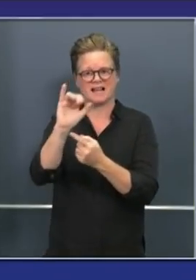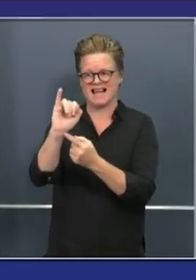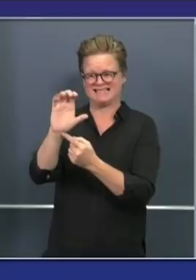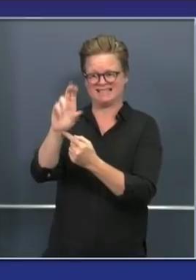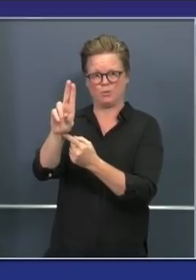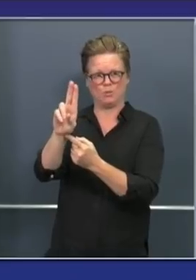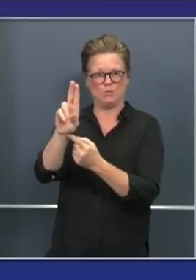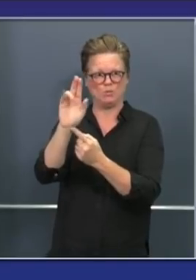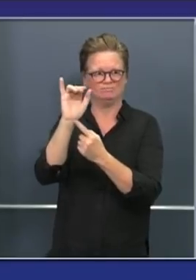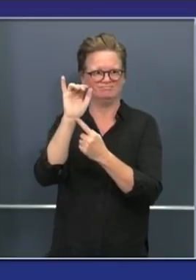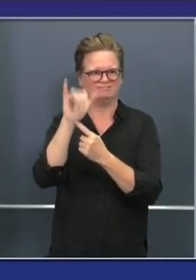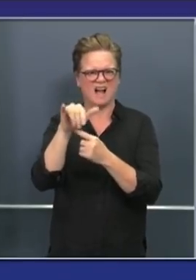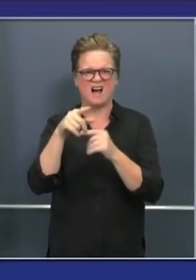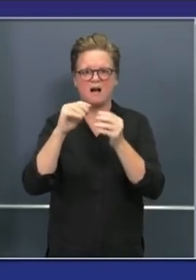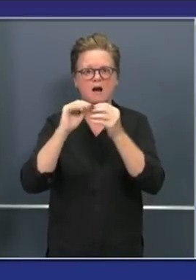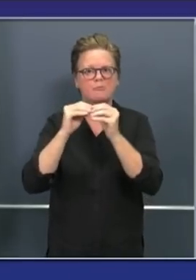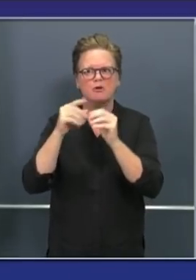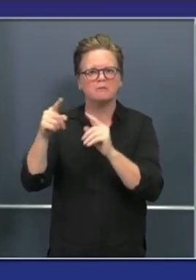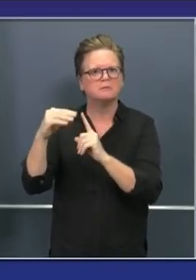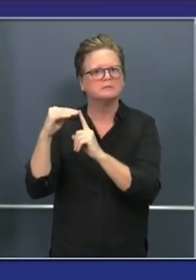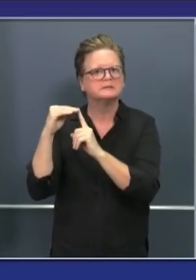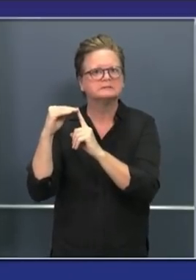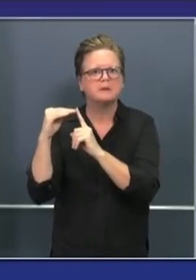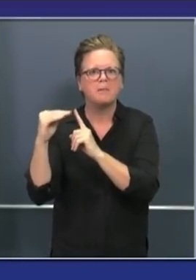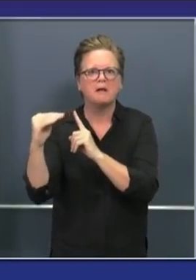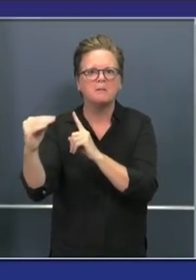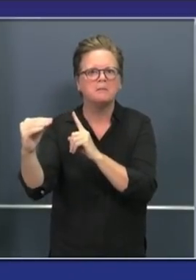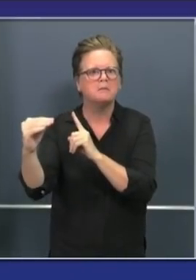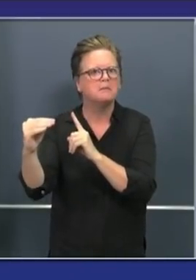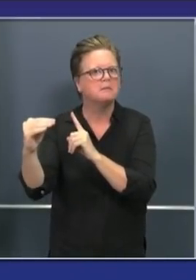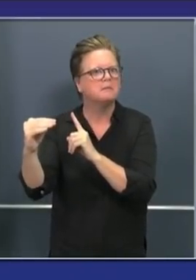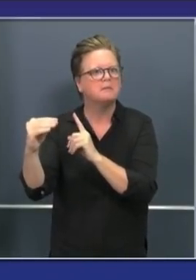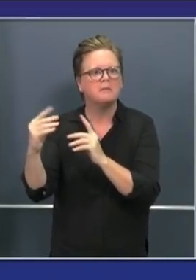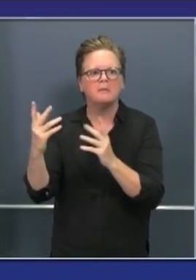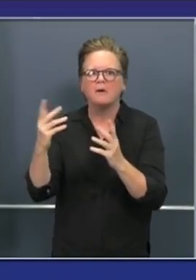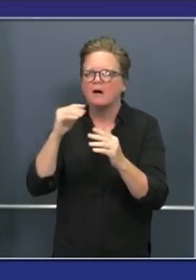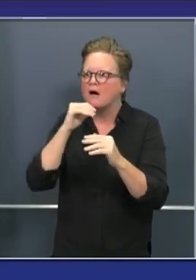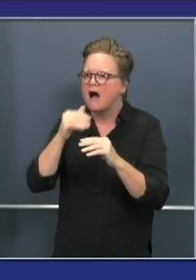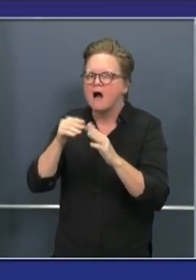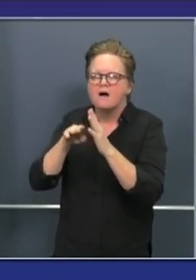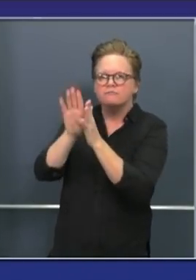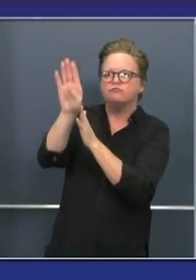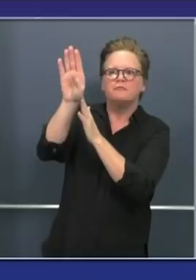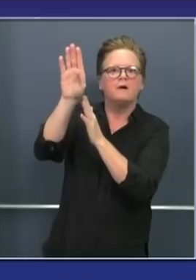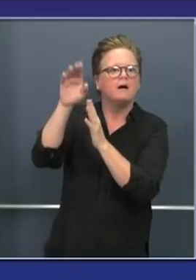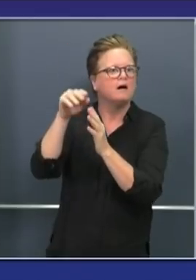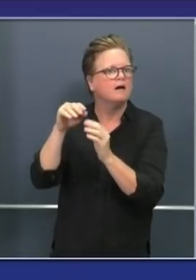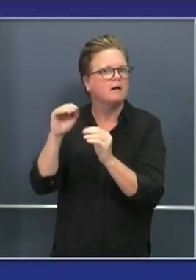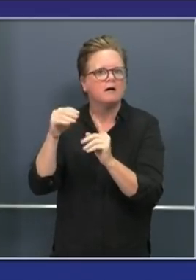ARE FLAT AND WHEN I SAY FLAT, I MEAN QUITE LITERALLY OVER A 14- DAY PERIOD HAVE INCREASED BY